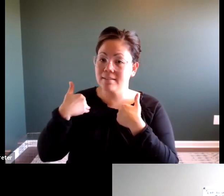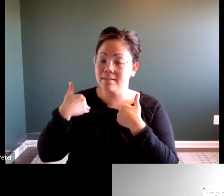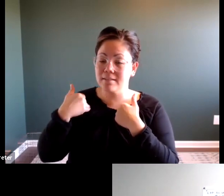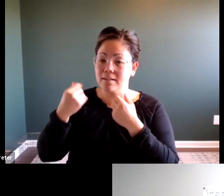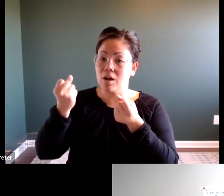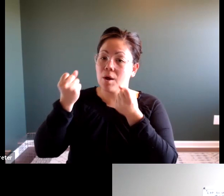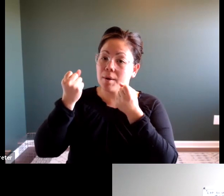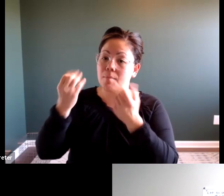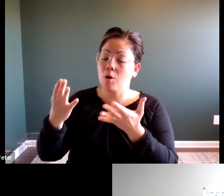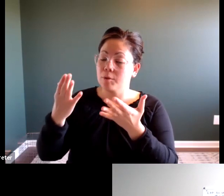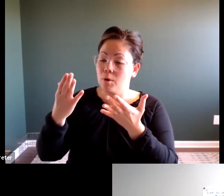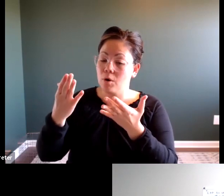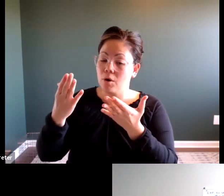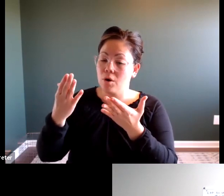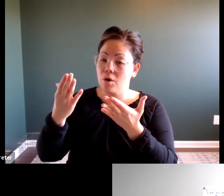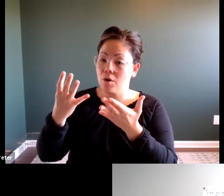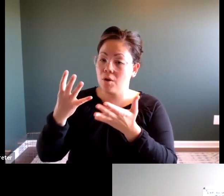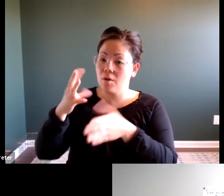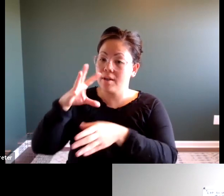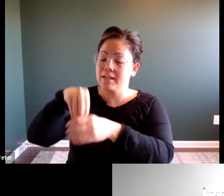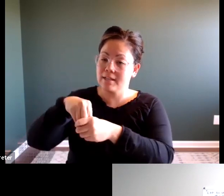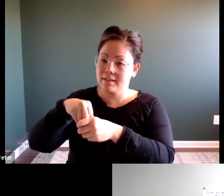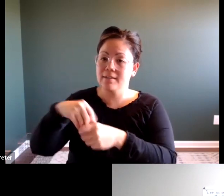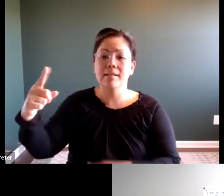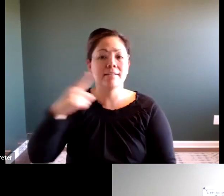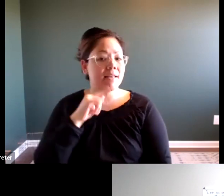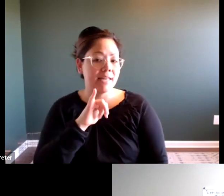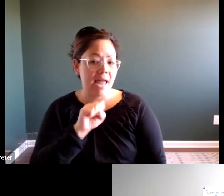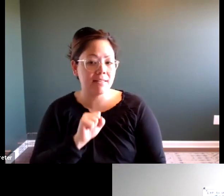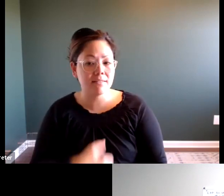has multiple venues within it. Give some idea of that.